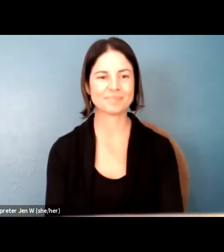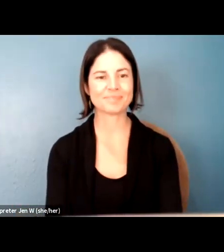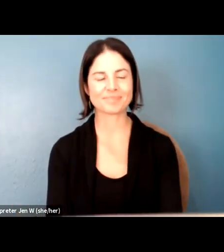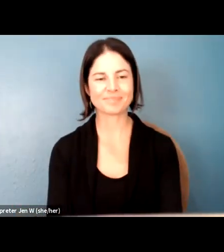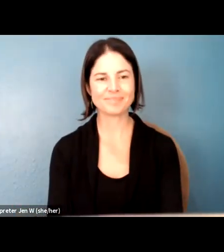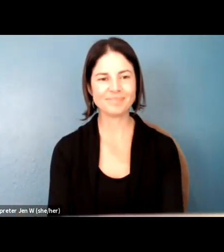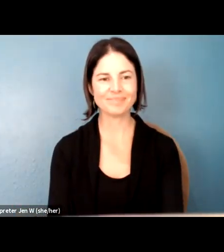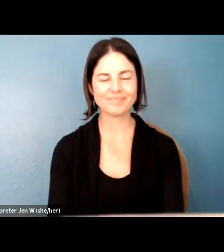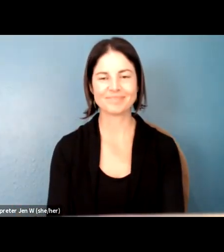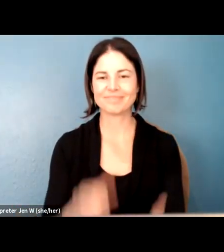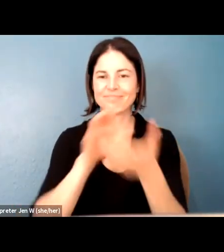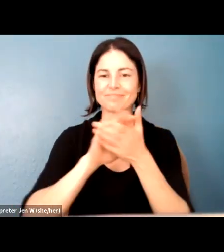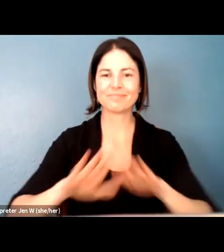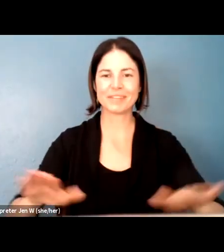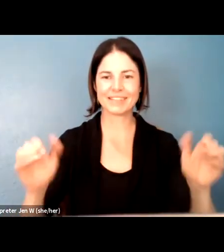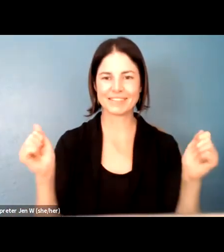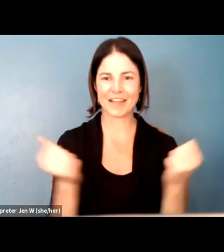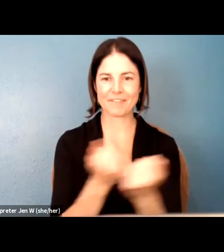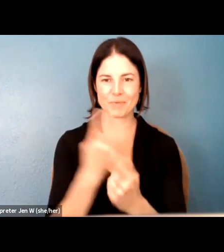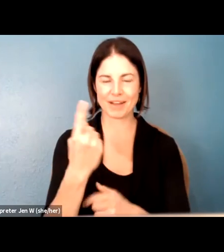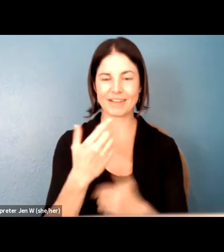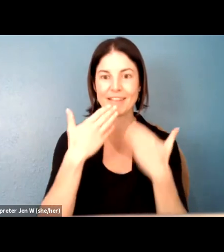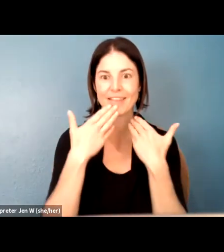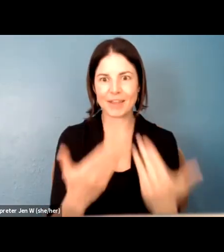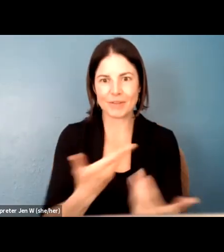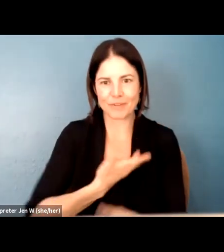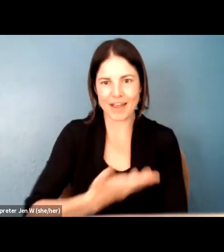Please, everyone, thank you for having me. I'm going to jump